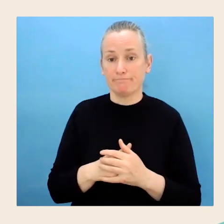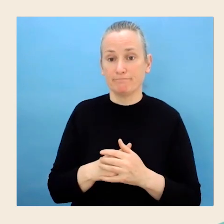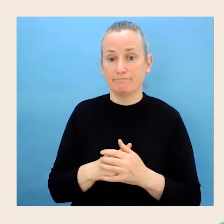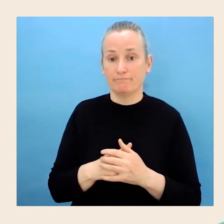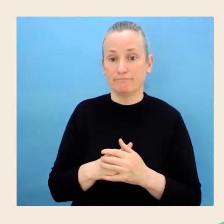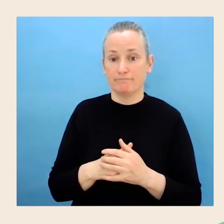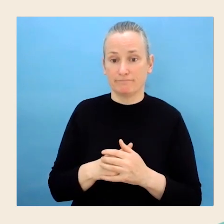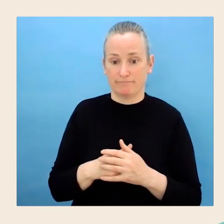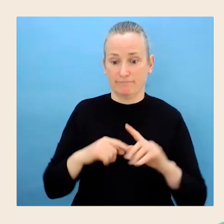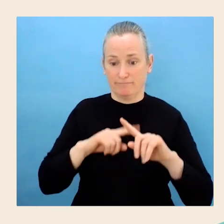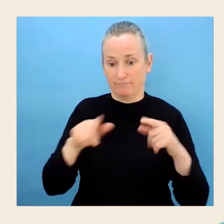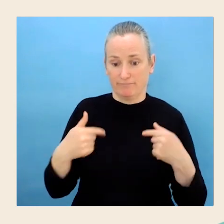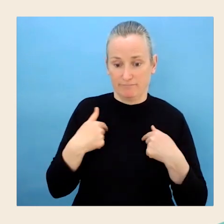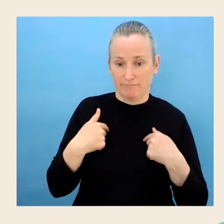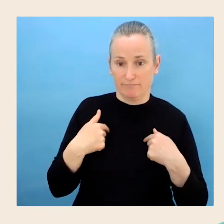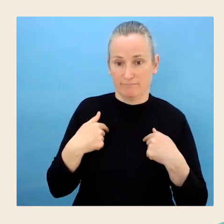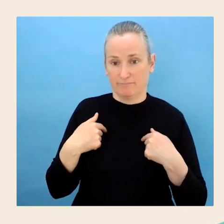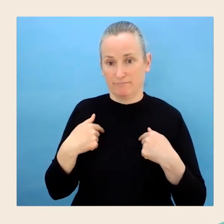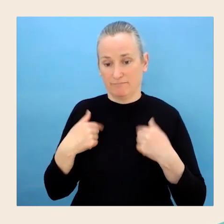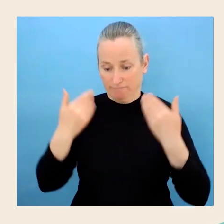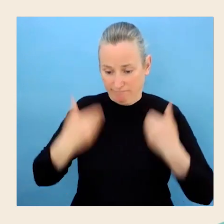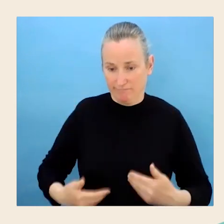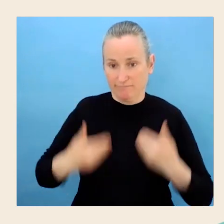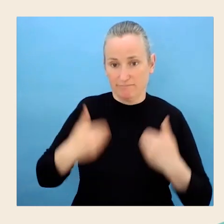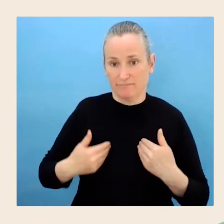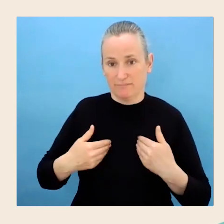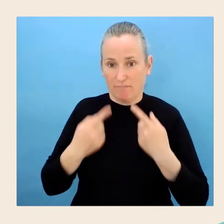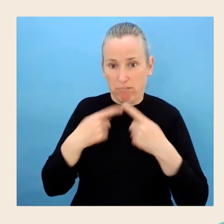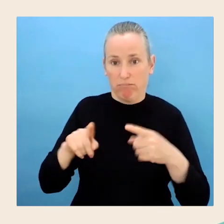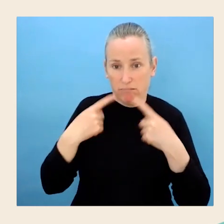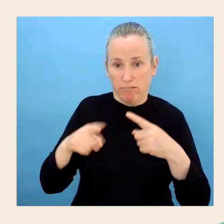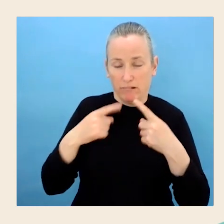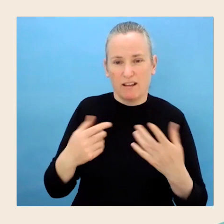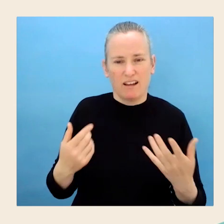So that's my kind of thought based on your thoughts.